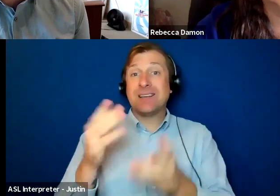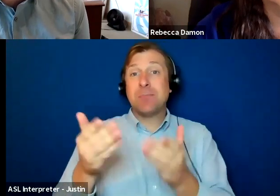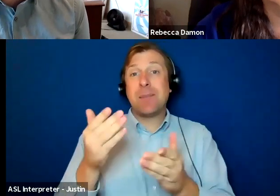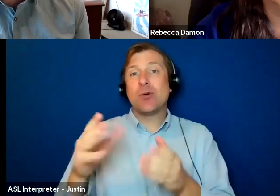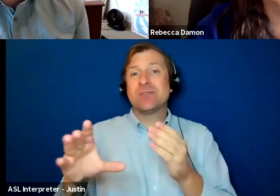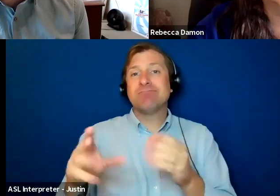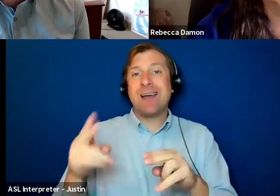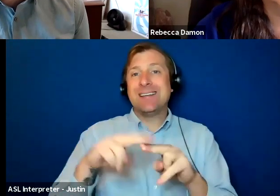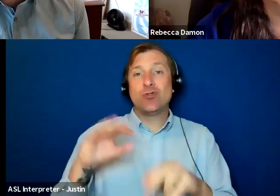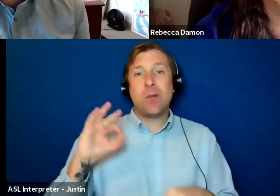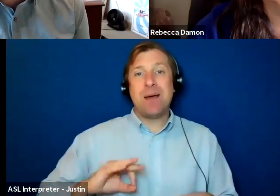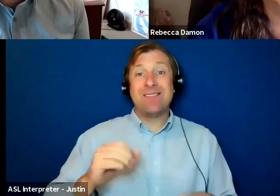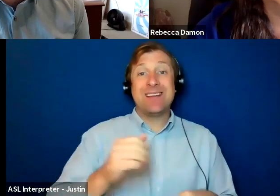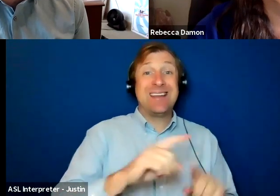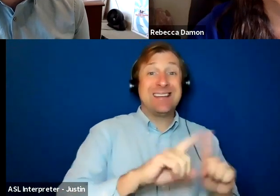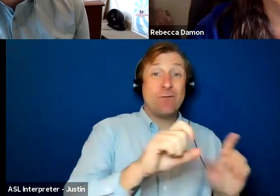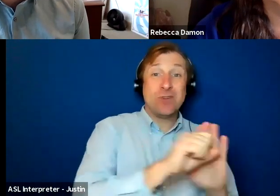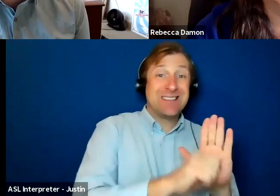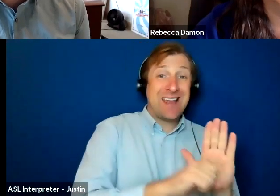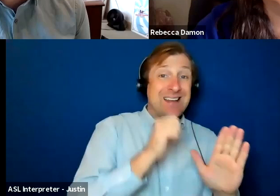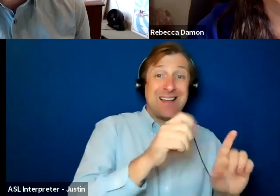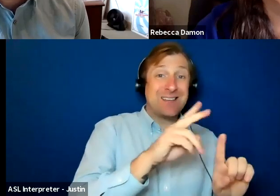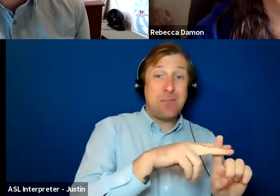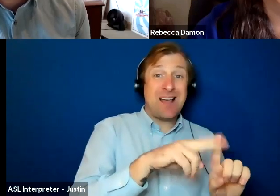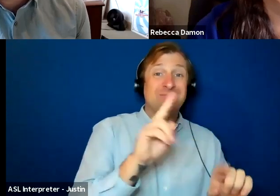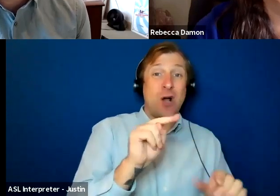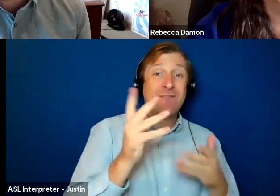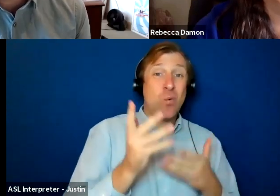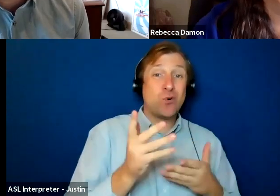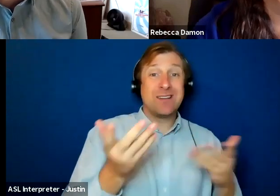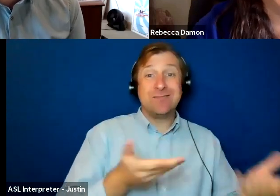and if you're in a state where it doesn't, then unfortunately that won't be the case.